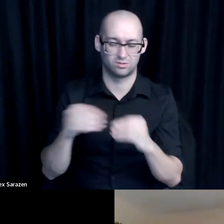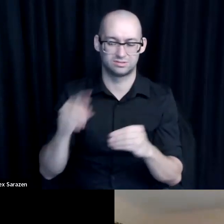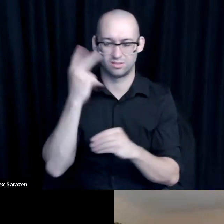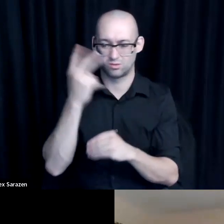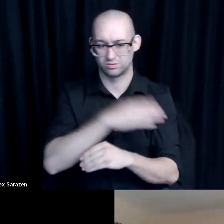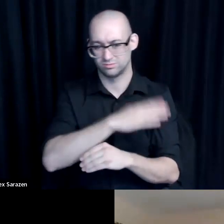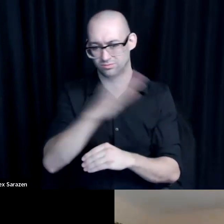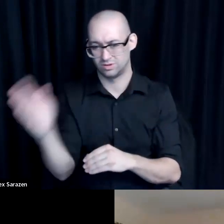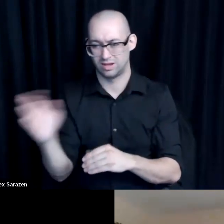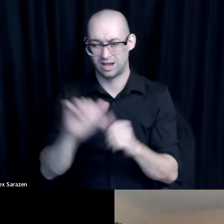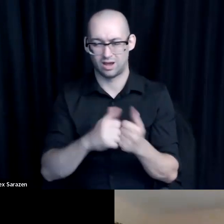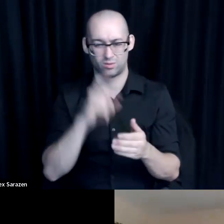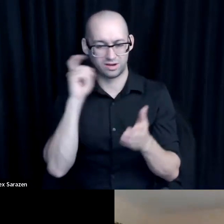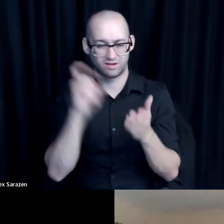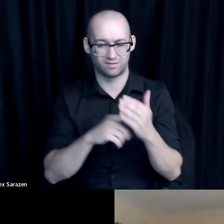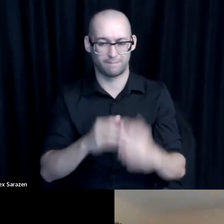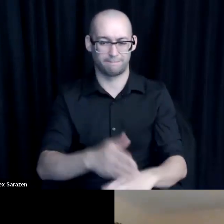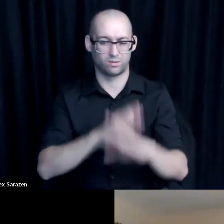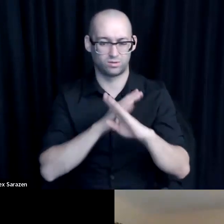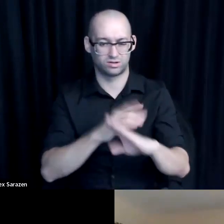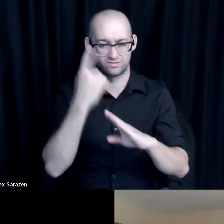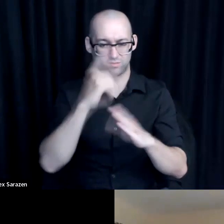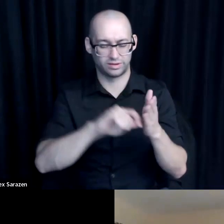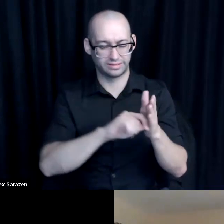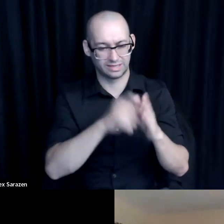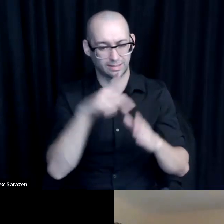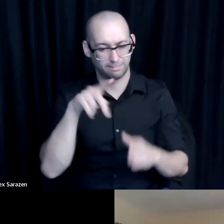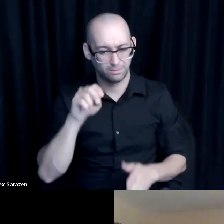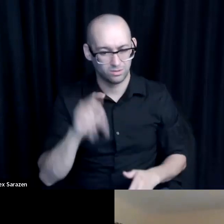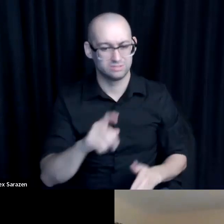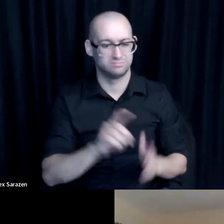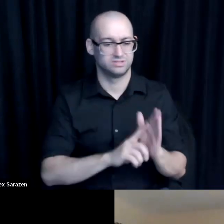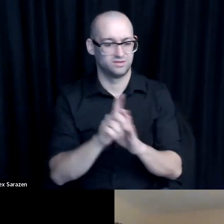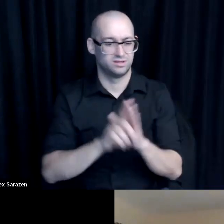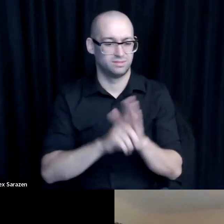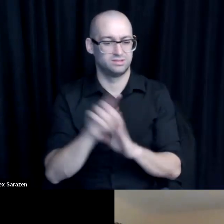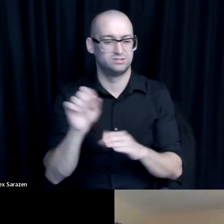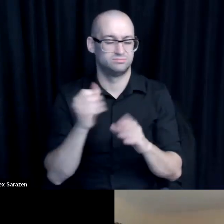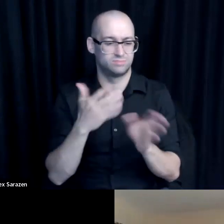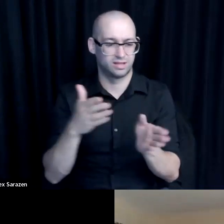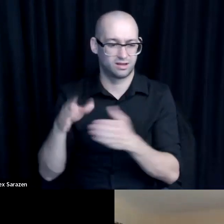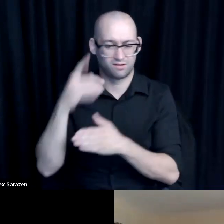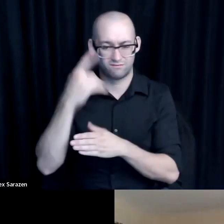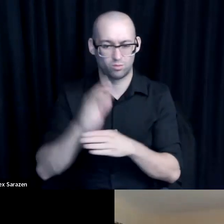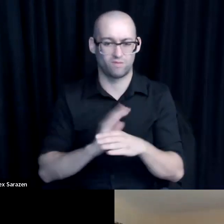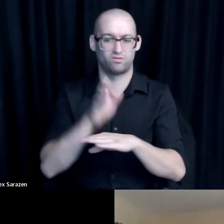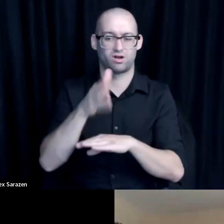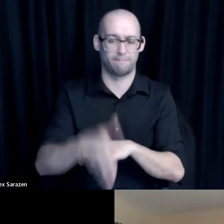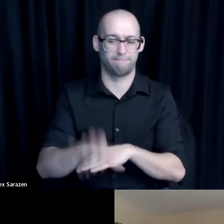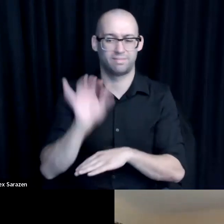barriers for key populations? How do we develop strategies to overcome those? And how do we fund